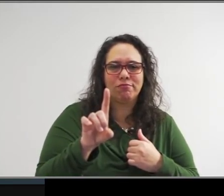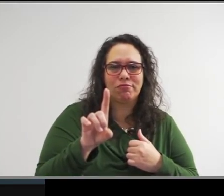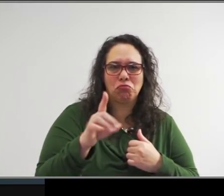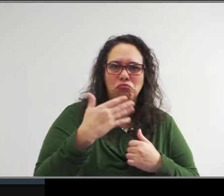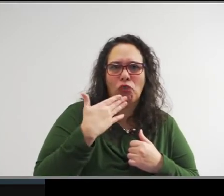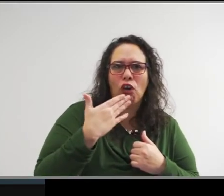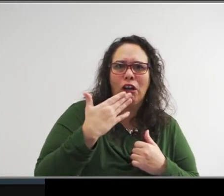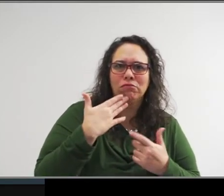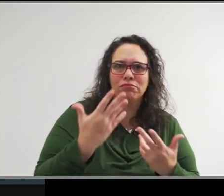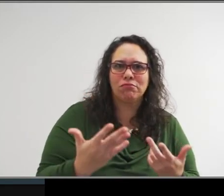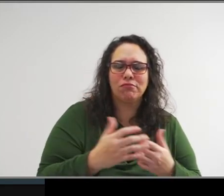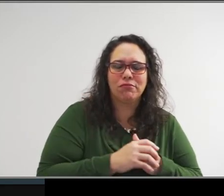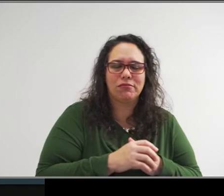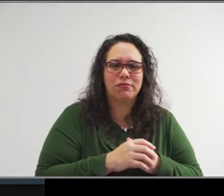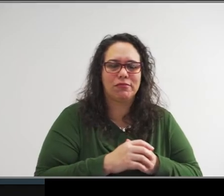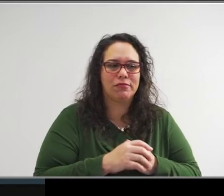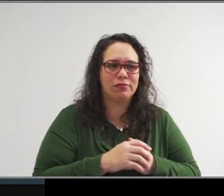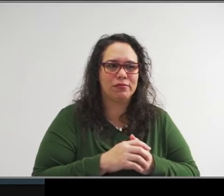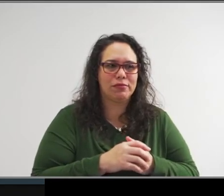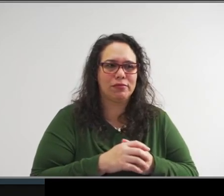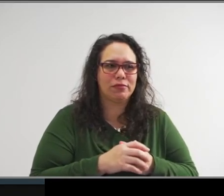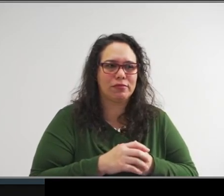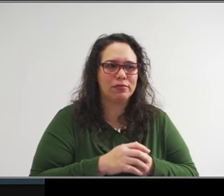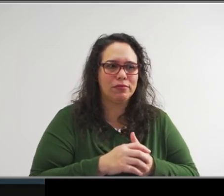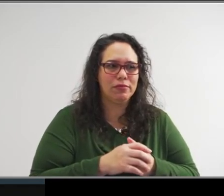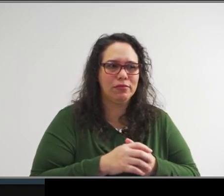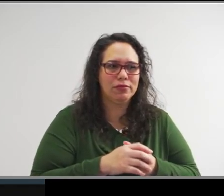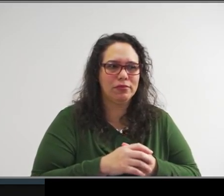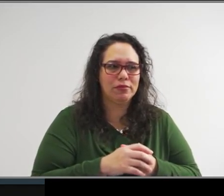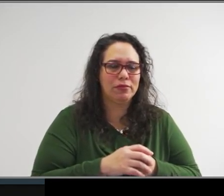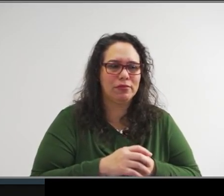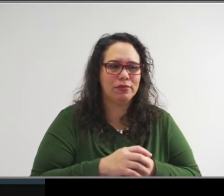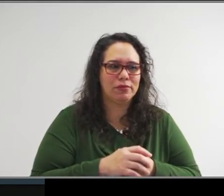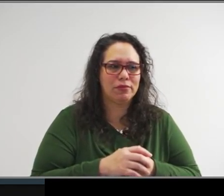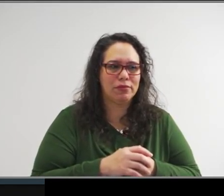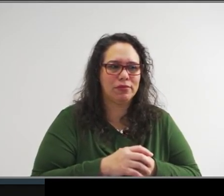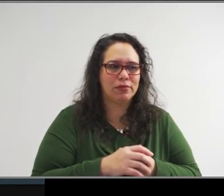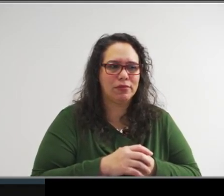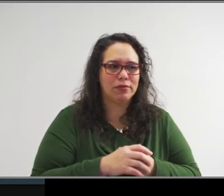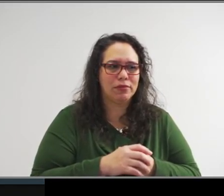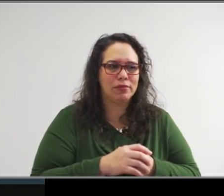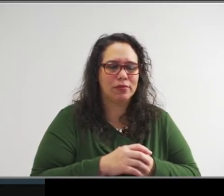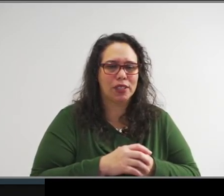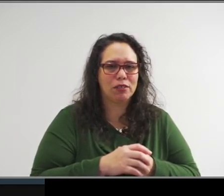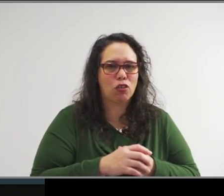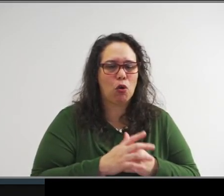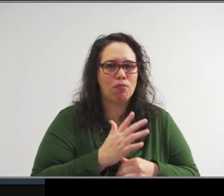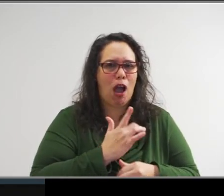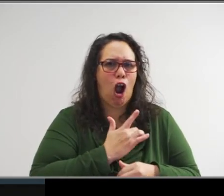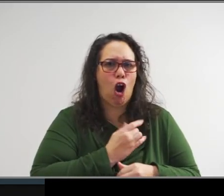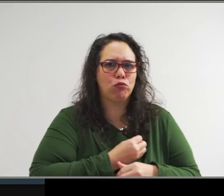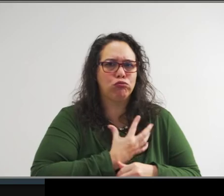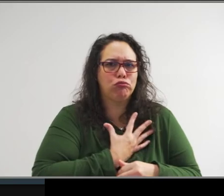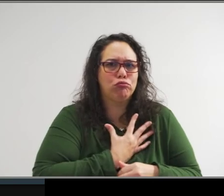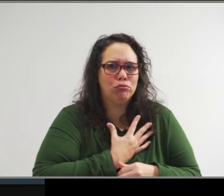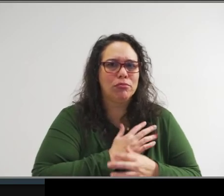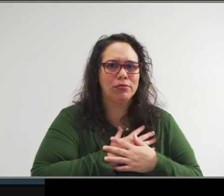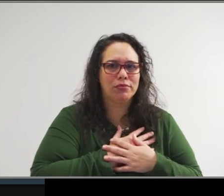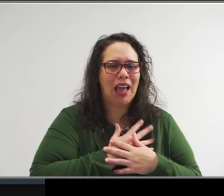And so that was very heartwarming. And I feel like I know those principals now